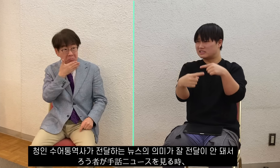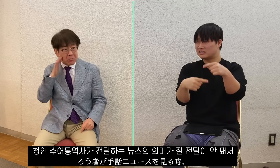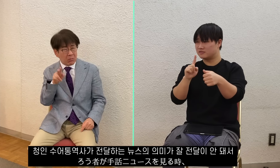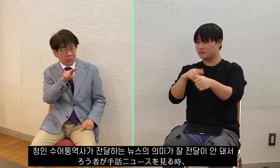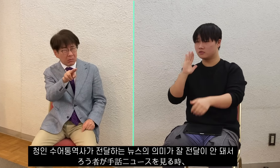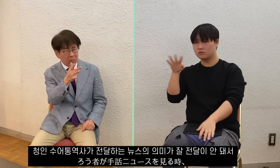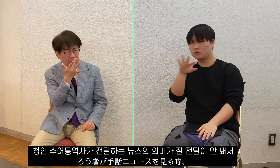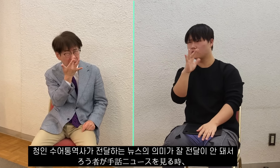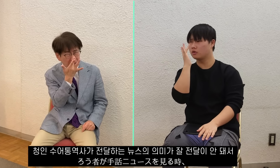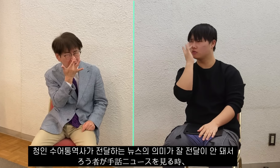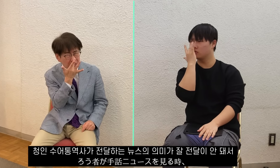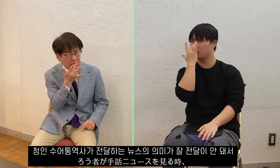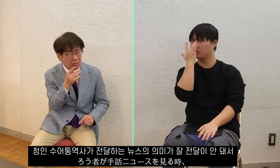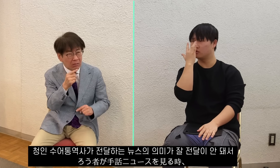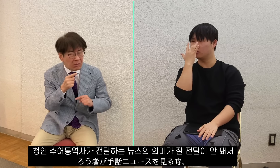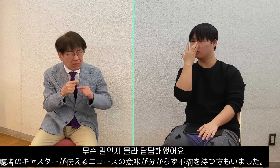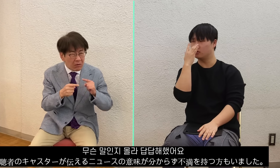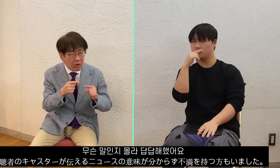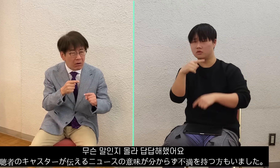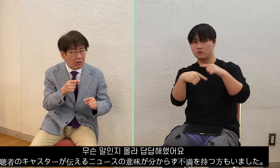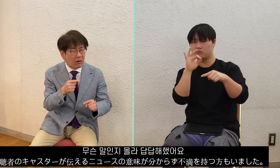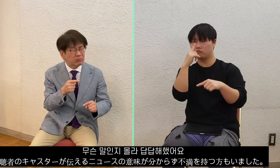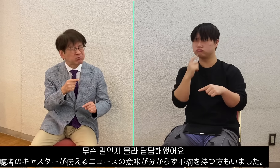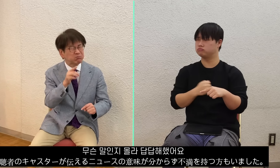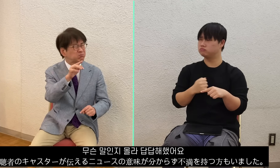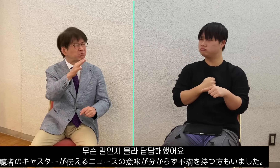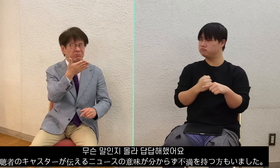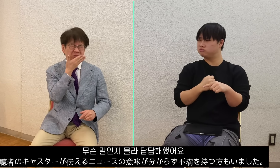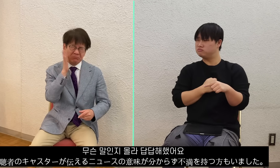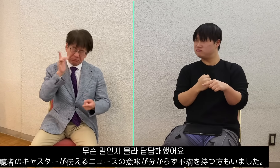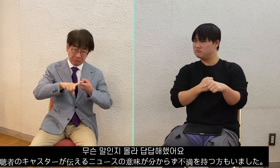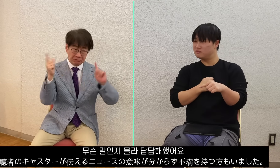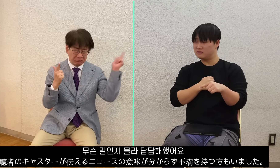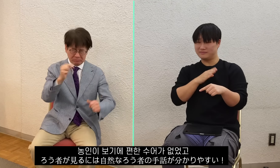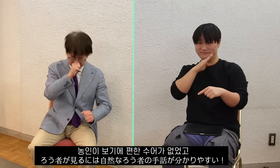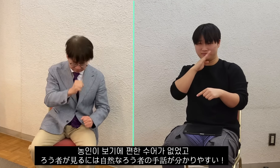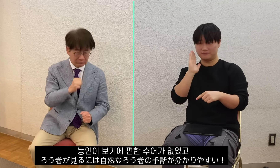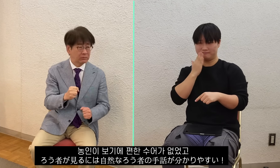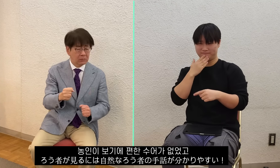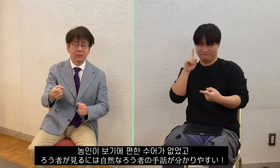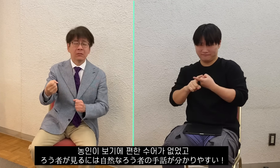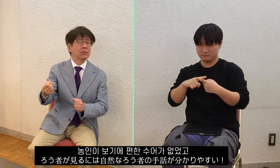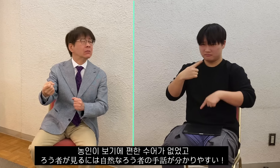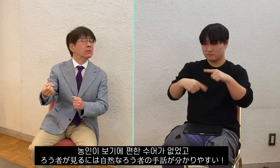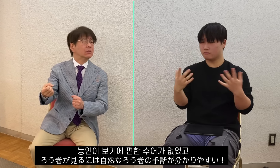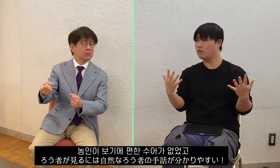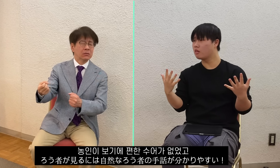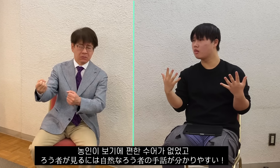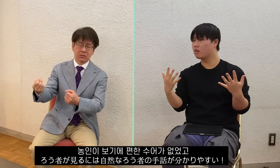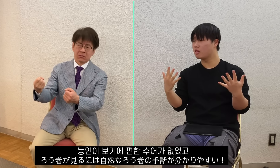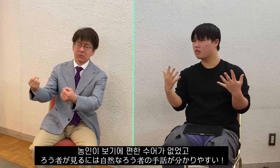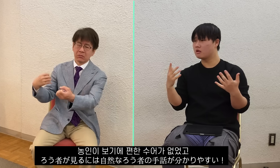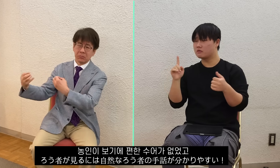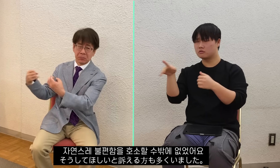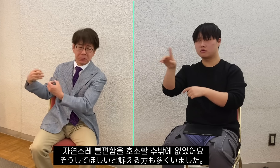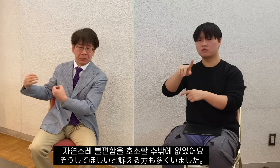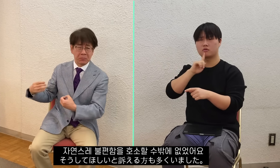the meaning of the news delivered by the sign language interpreter could not be conveyed well, so it was frustrating not knowing what to say. There was no sign language that was easy for the deaf to see,